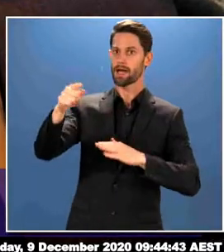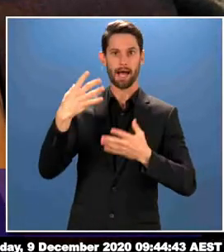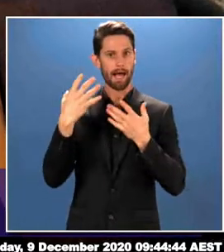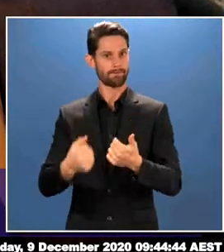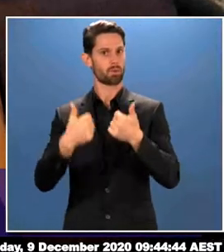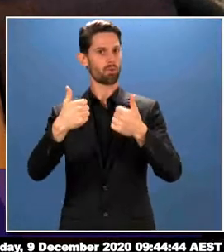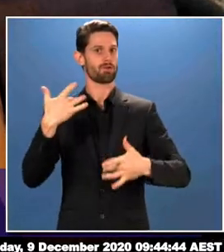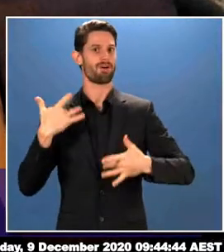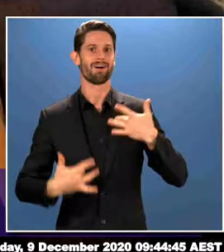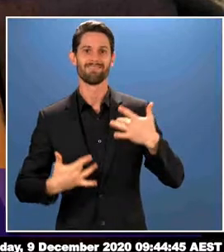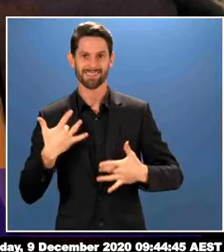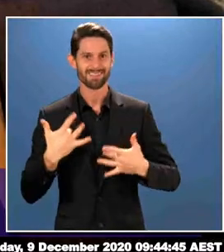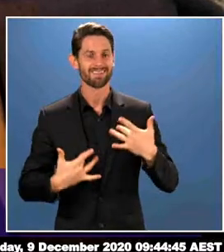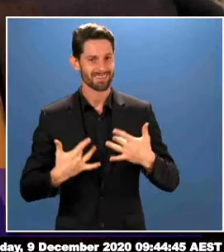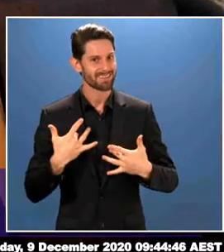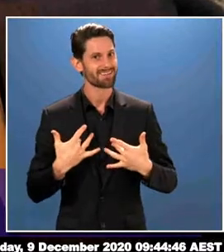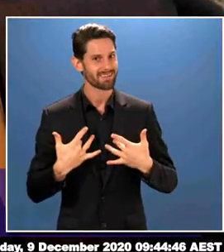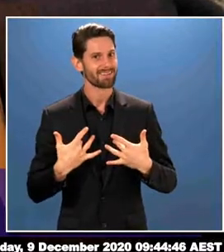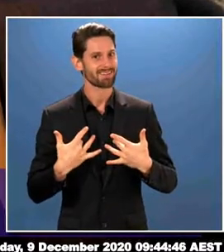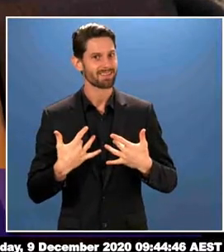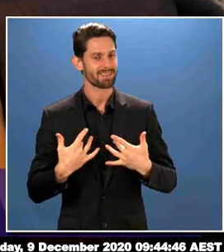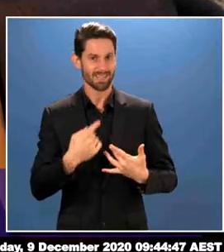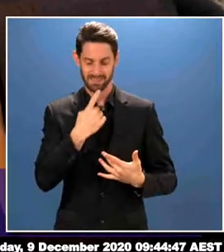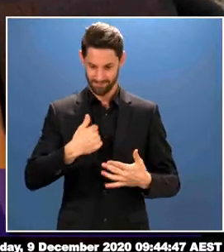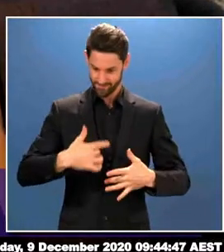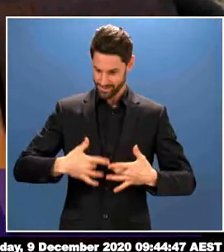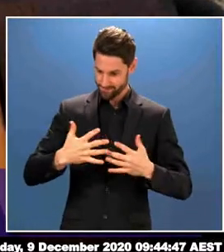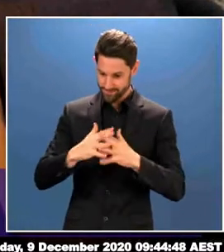could say, that was personally meaningful to them.